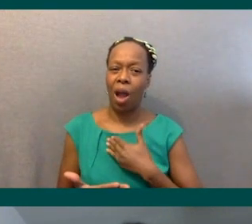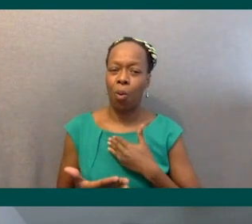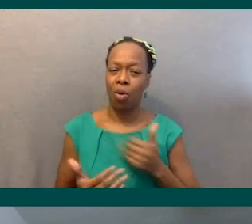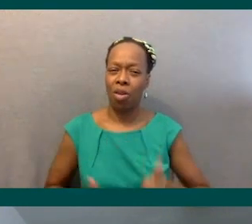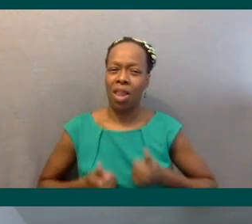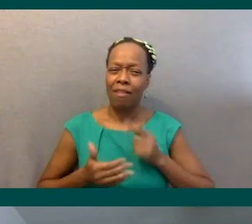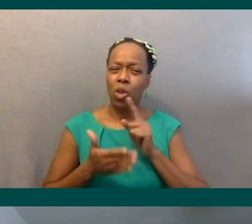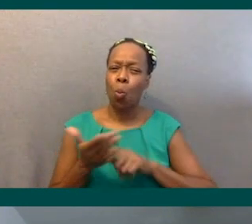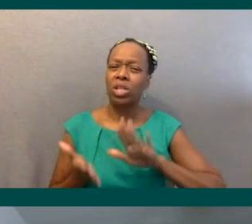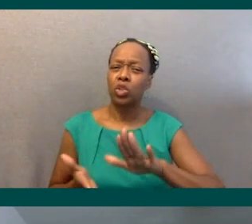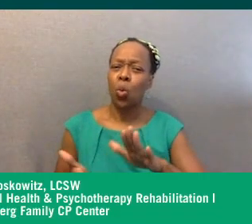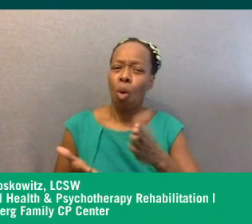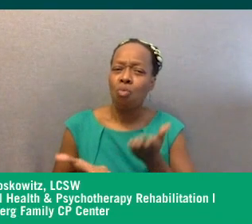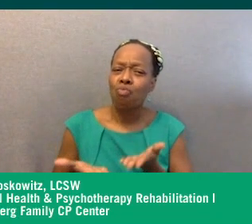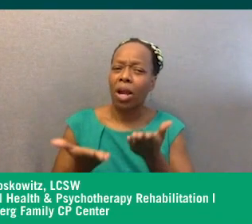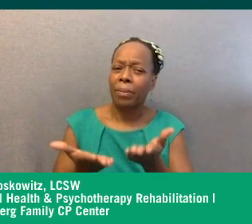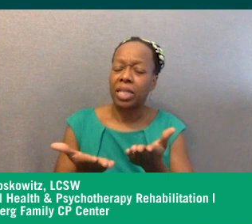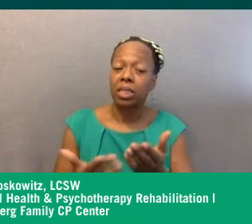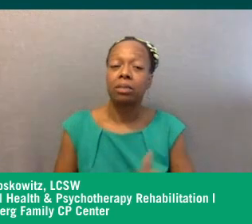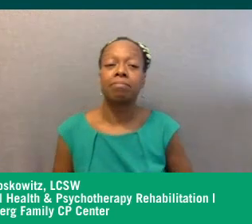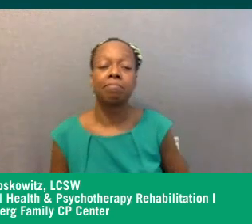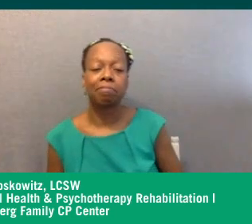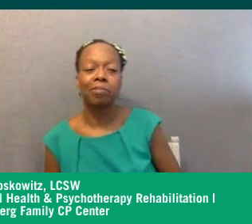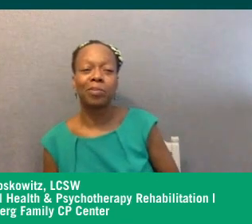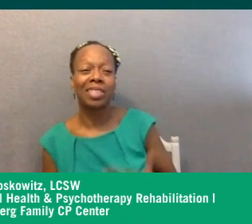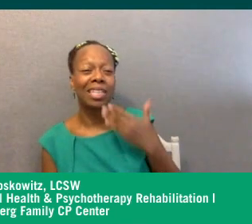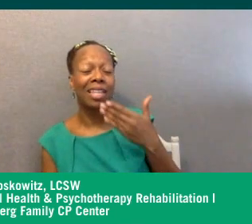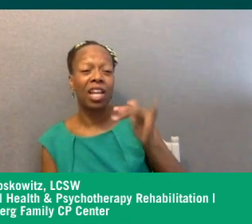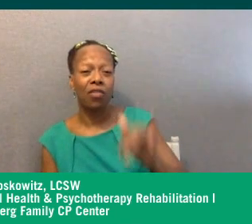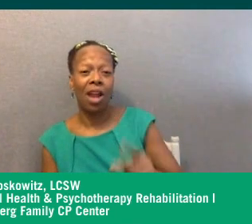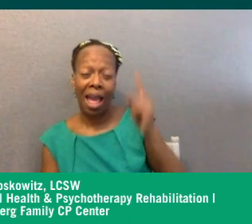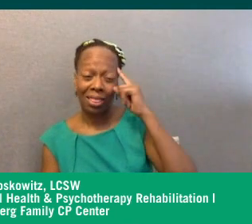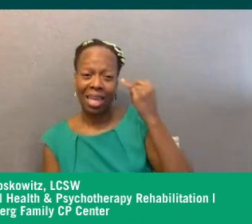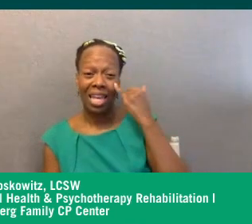I think if you have access to a social worker, utilize that person.